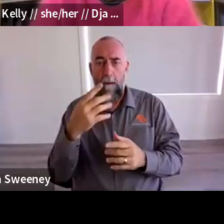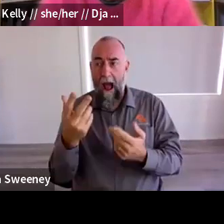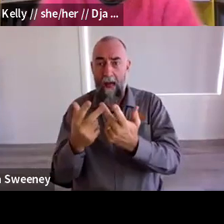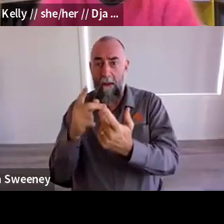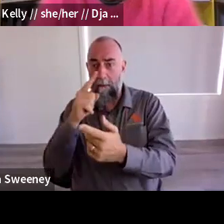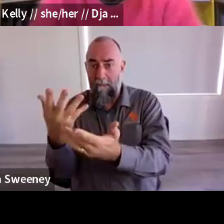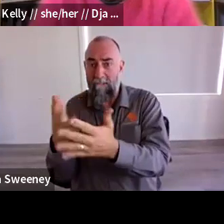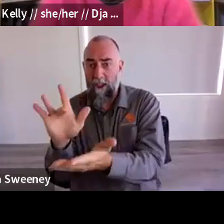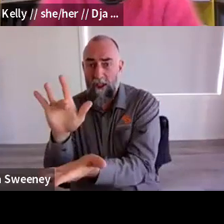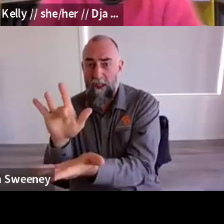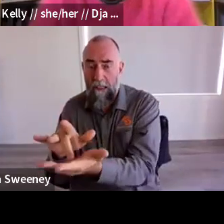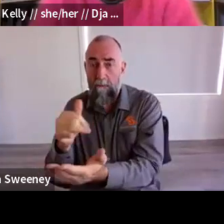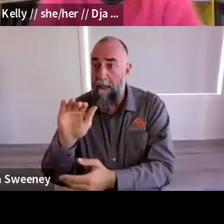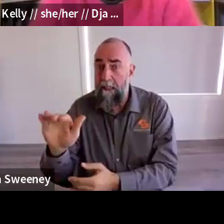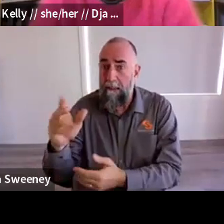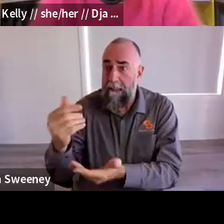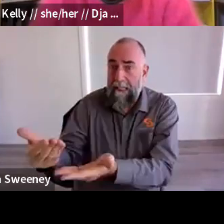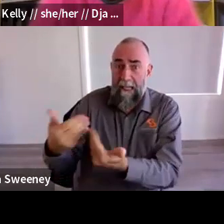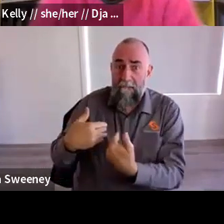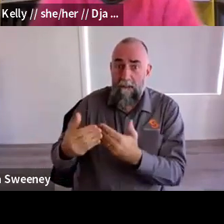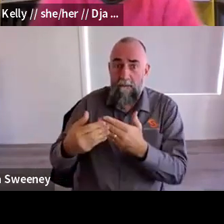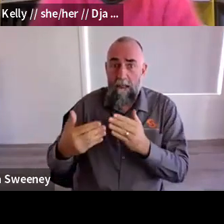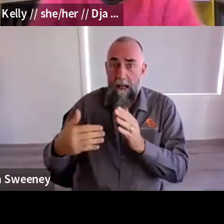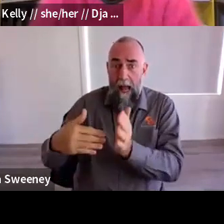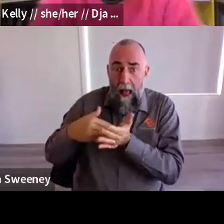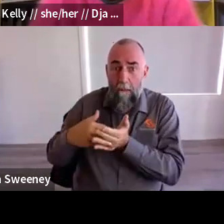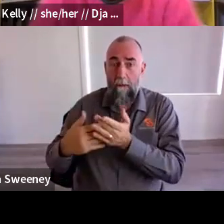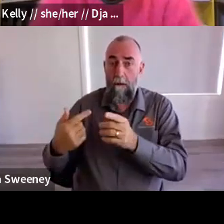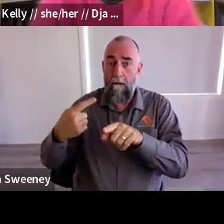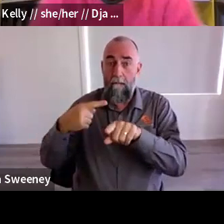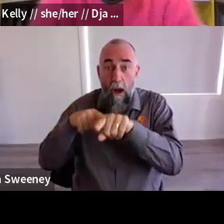started on. Reach out. People have moved through big complex challenges